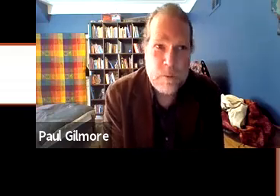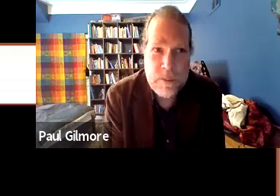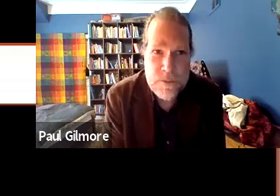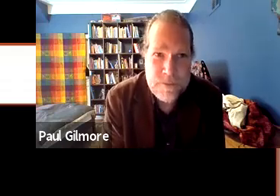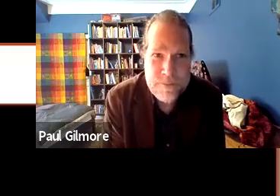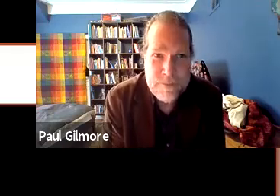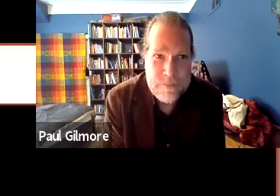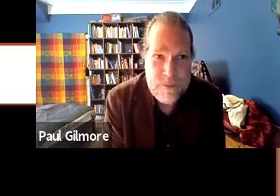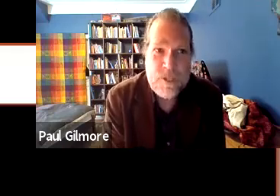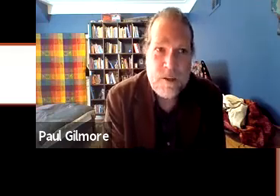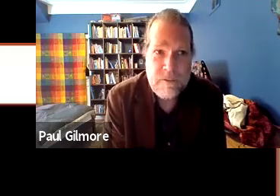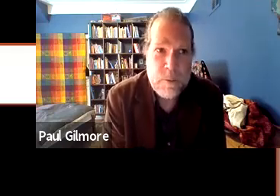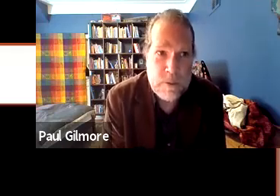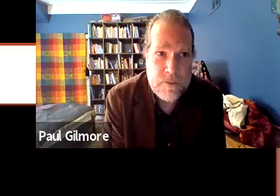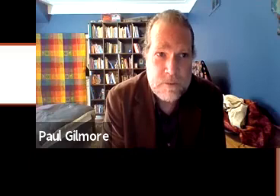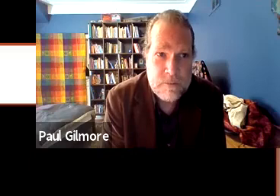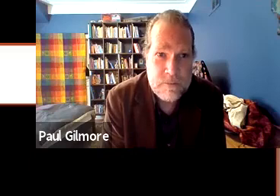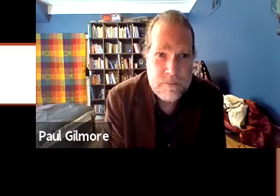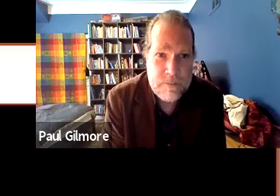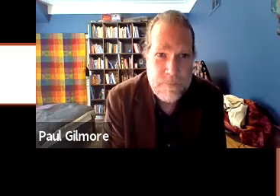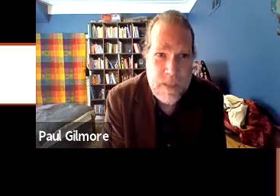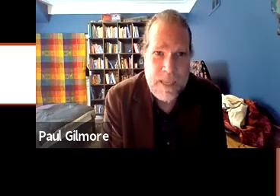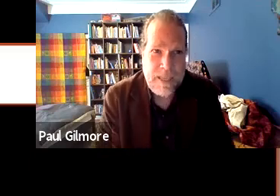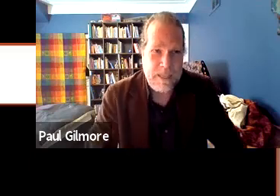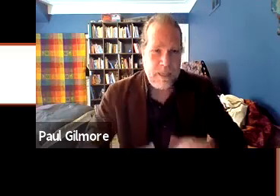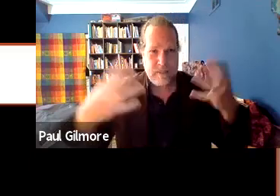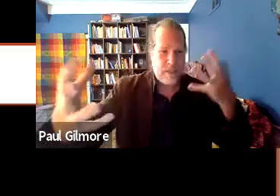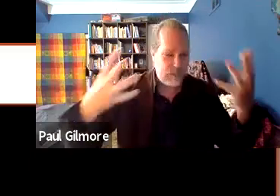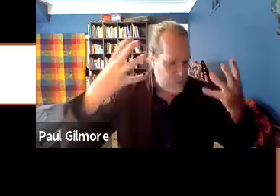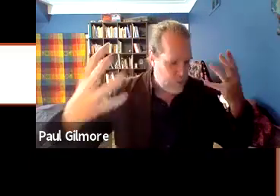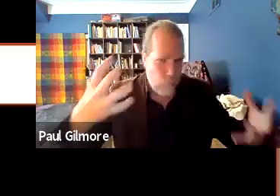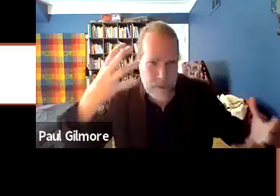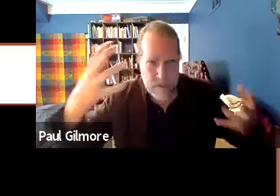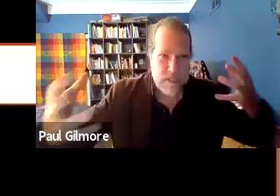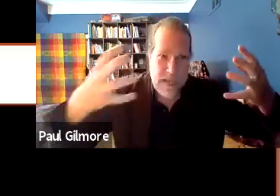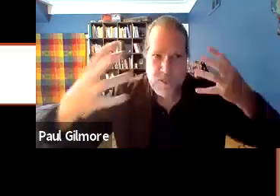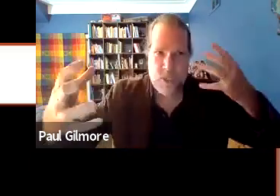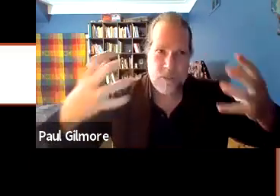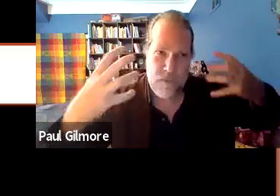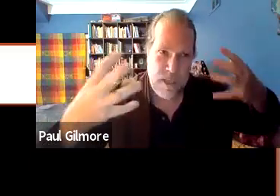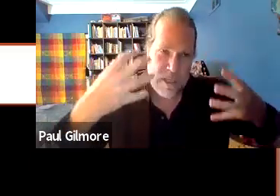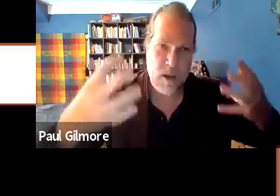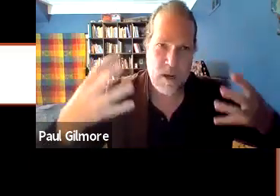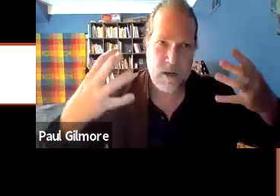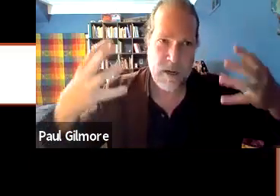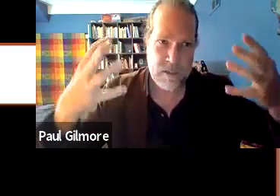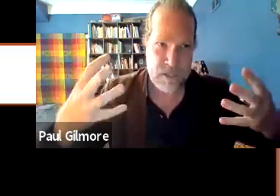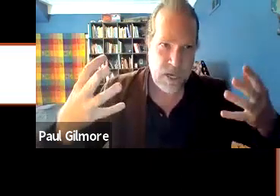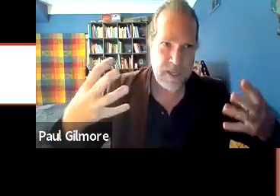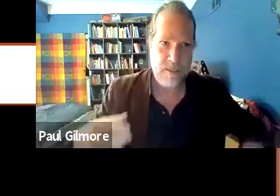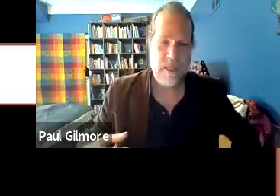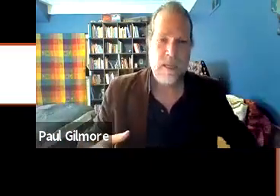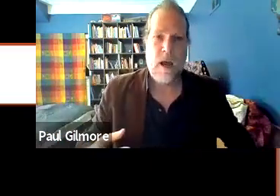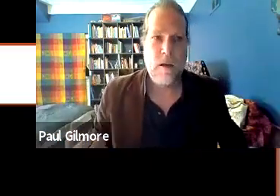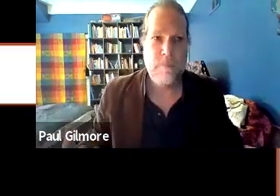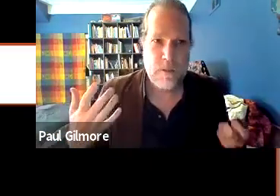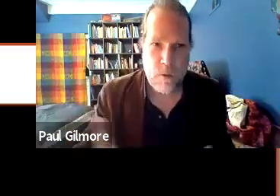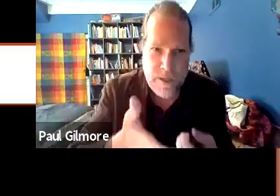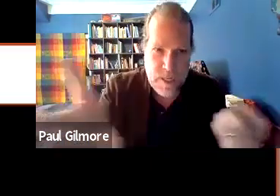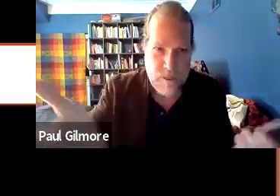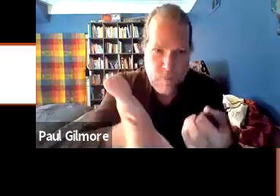of immigrants, scared of immigrants. It's a weird tension within our society. So I say